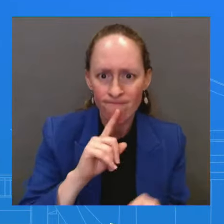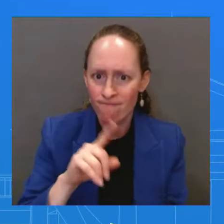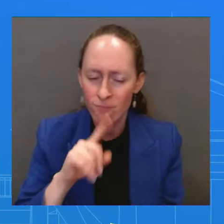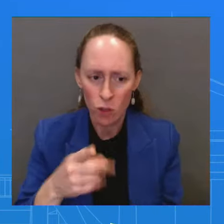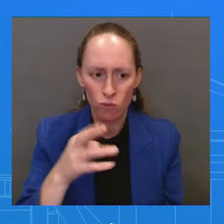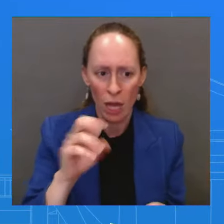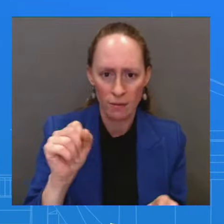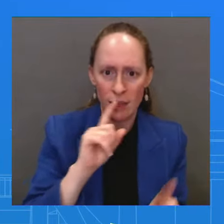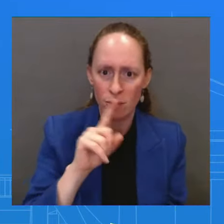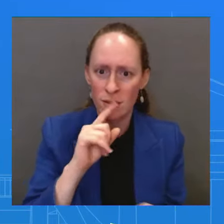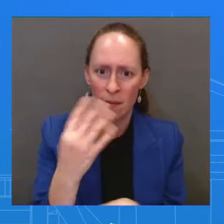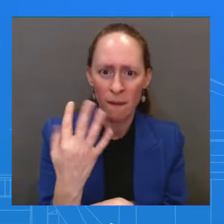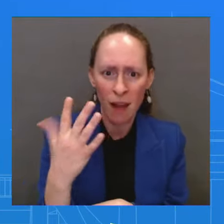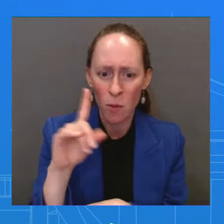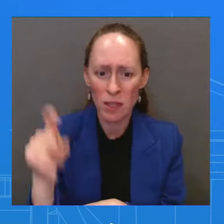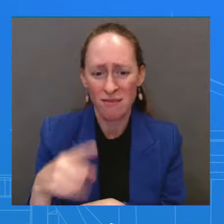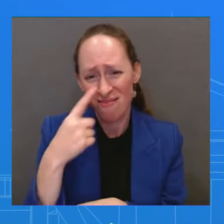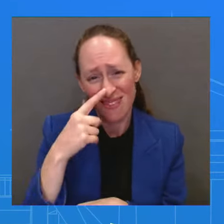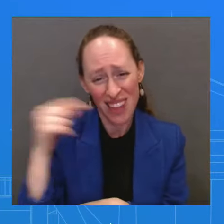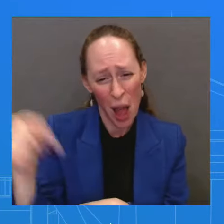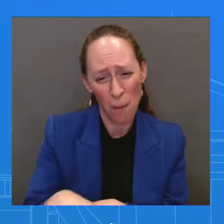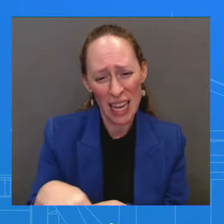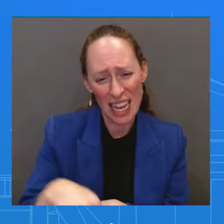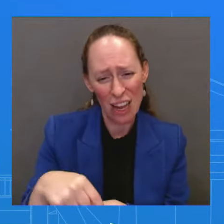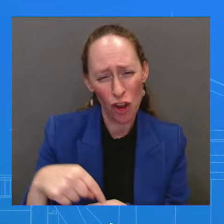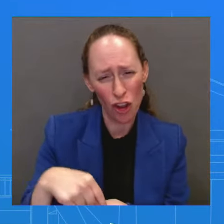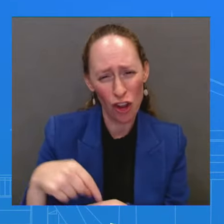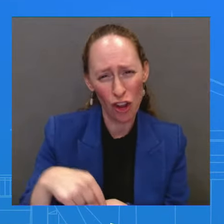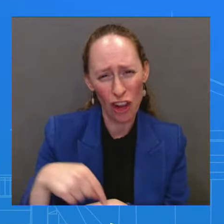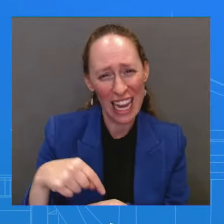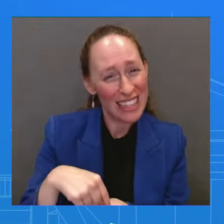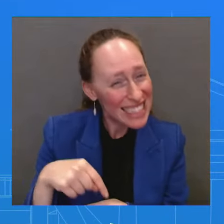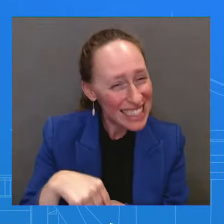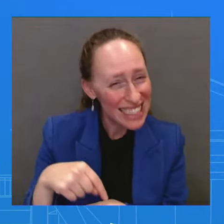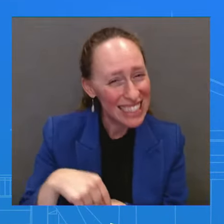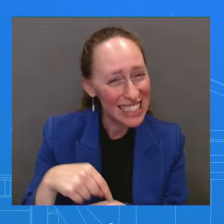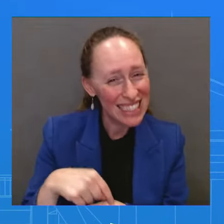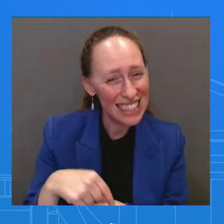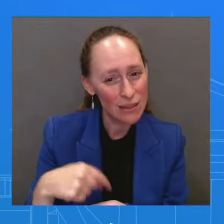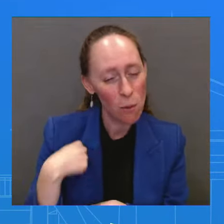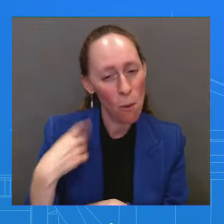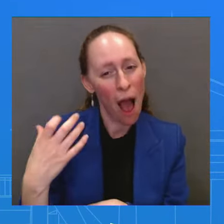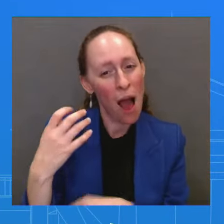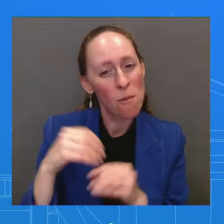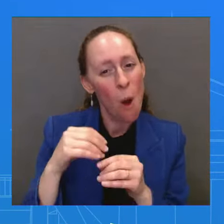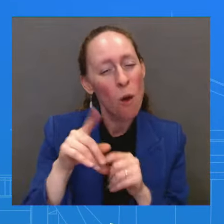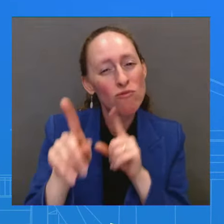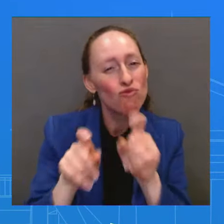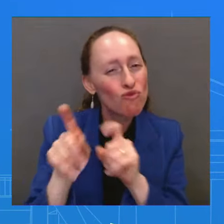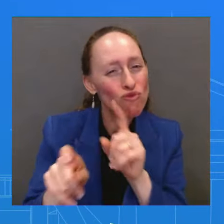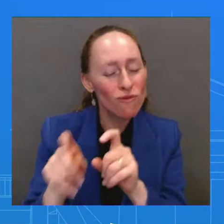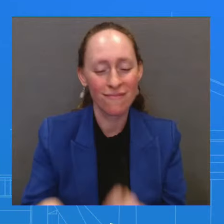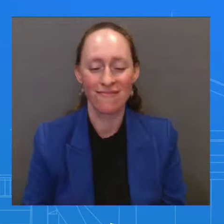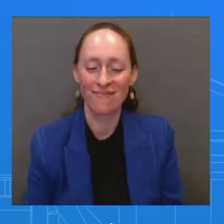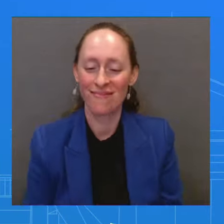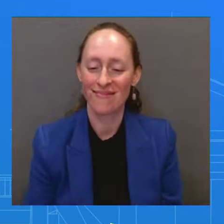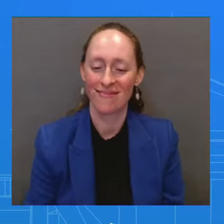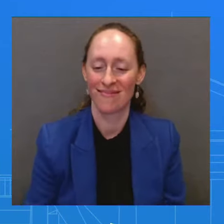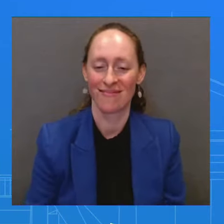into this room for those of us who are not a member of the pool to ask him questions? Ms. Jean-Pierre: Well, look, the President loves taking your questions. He's done it a couple times this week.